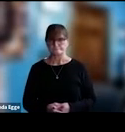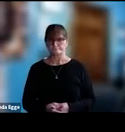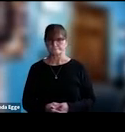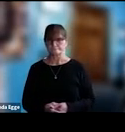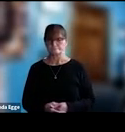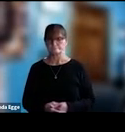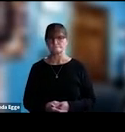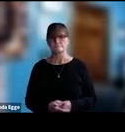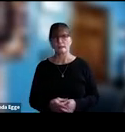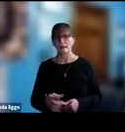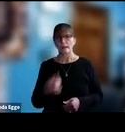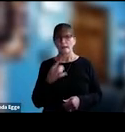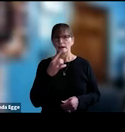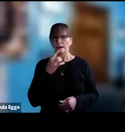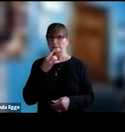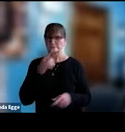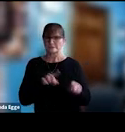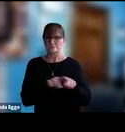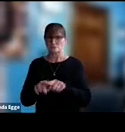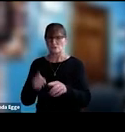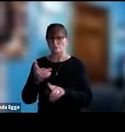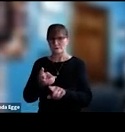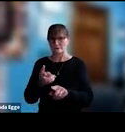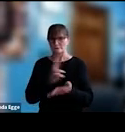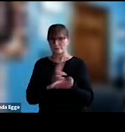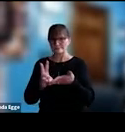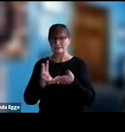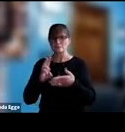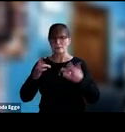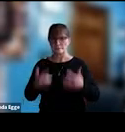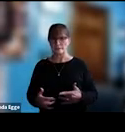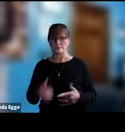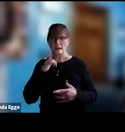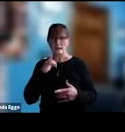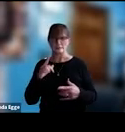And she says that for those six weeks, her depression has worsened and her anxious mood continues.